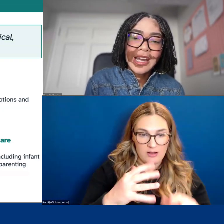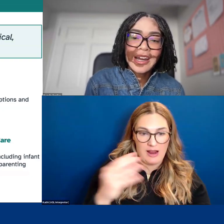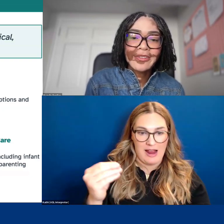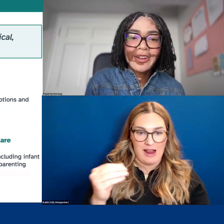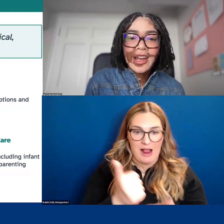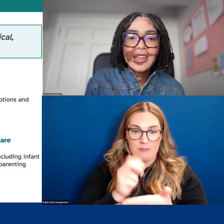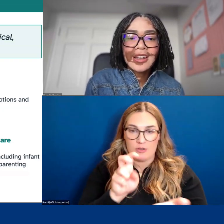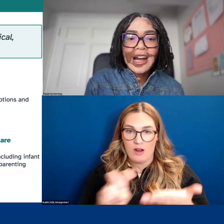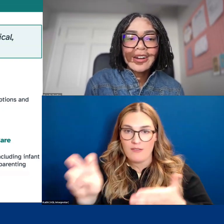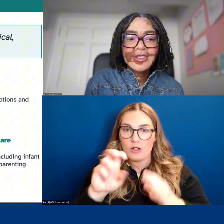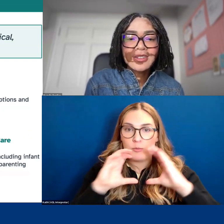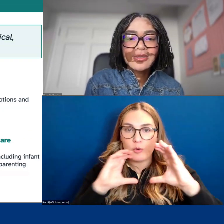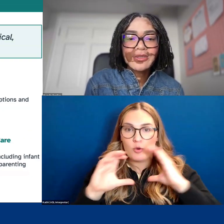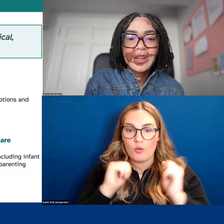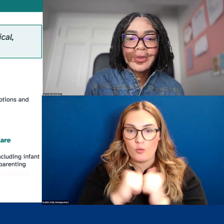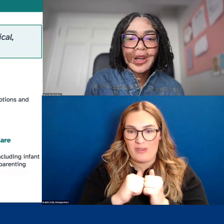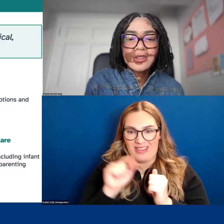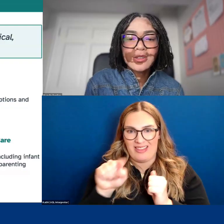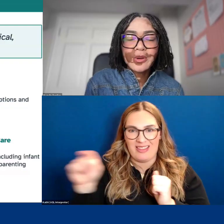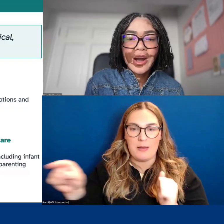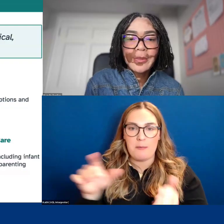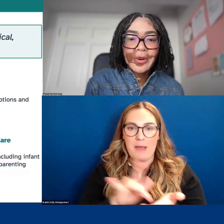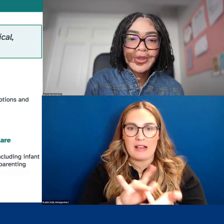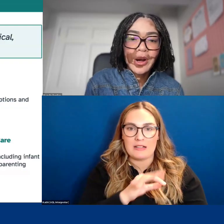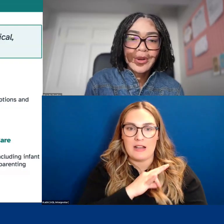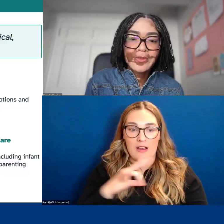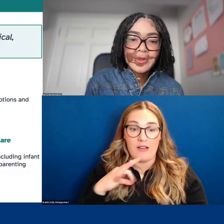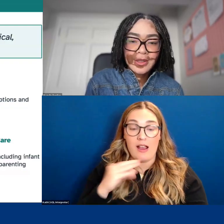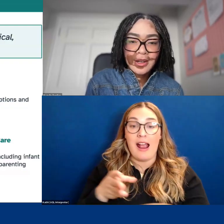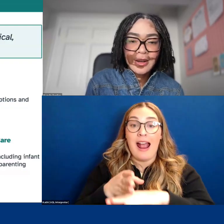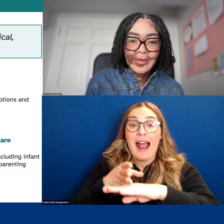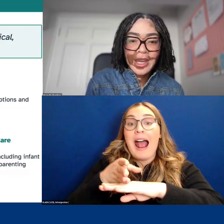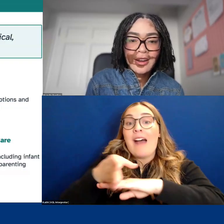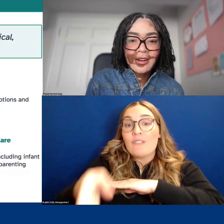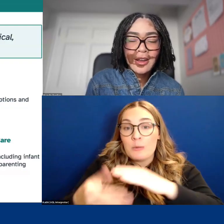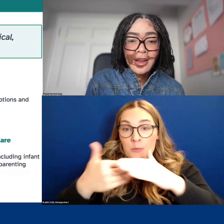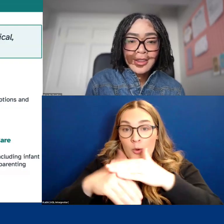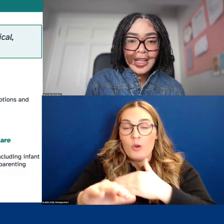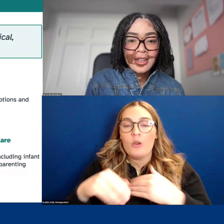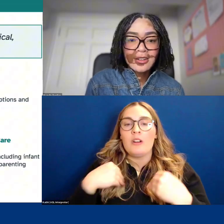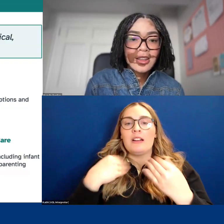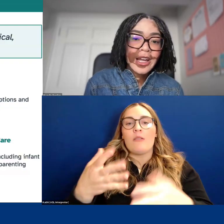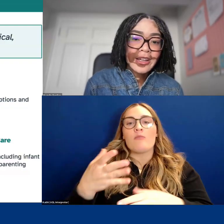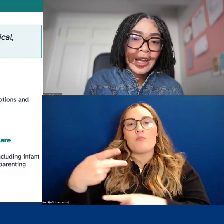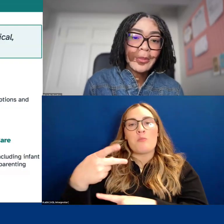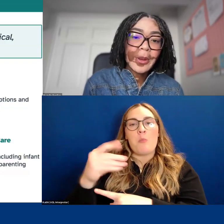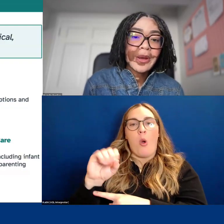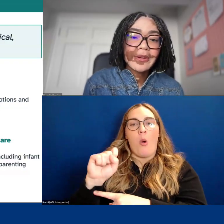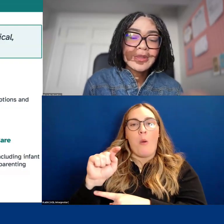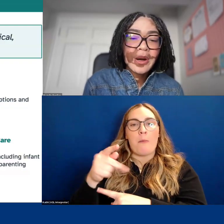staff. And then after delivery, we also provide postpartum care that can look like helping parents